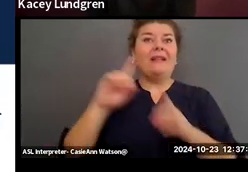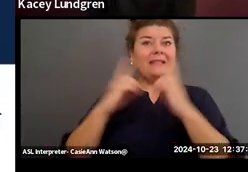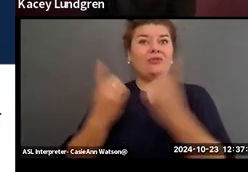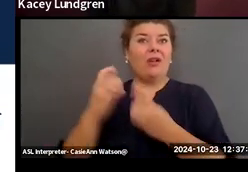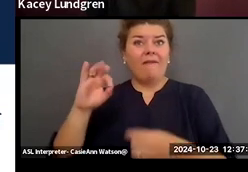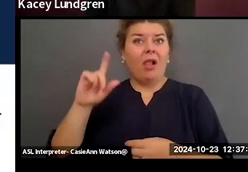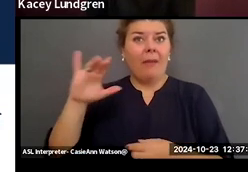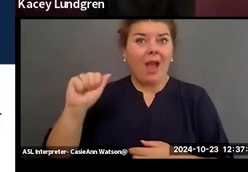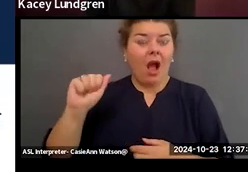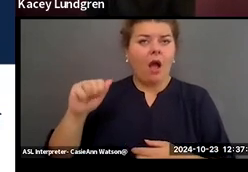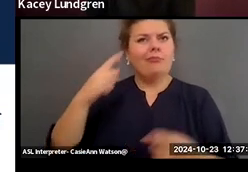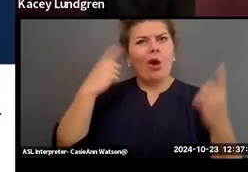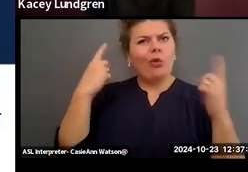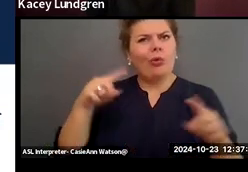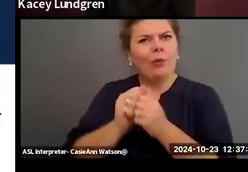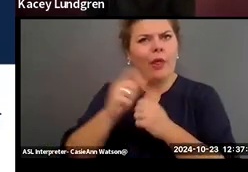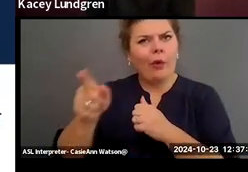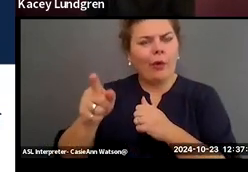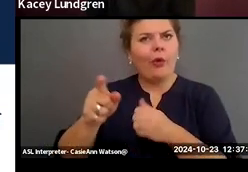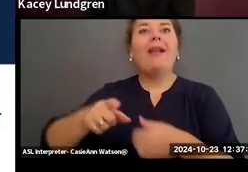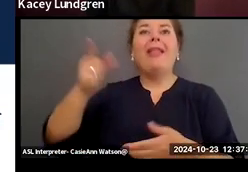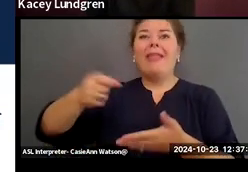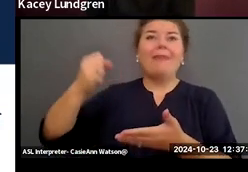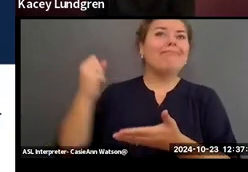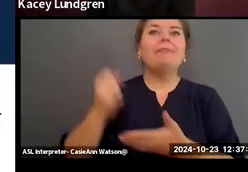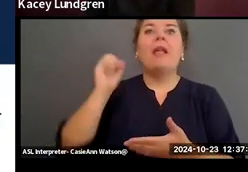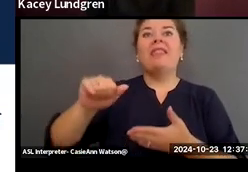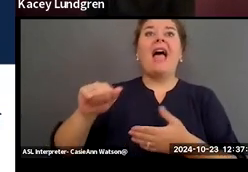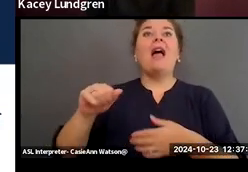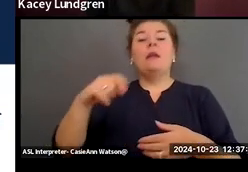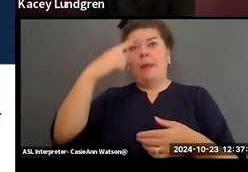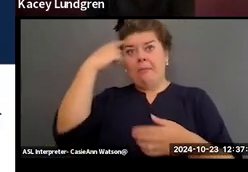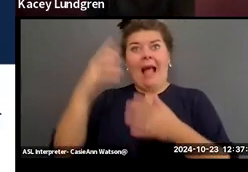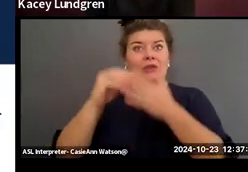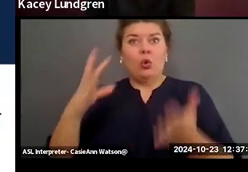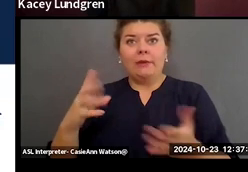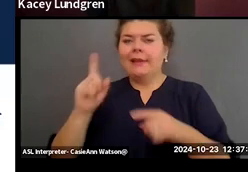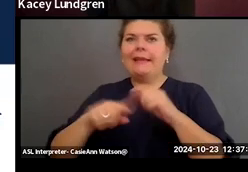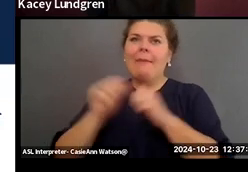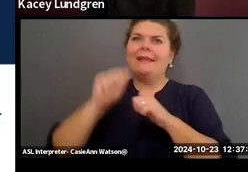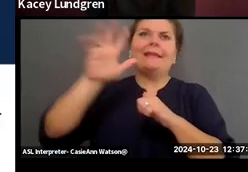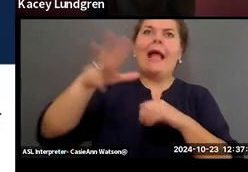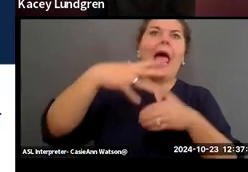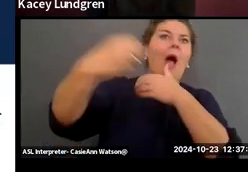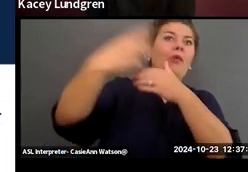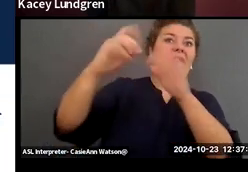agreed with her. They ruled that African American students could not be sent out of the district or any state